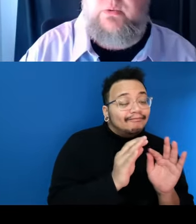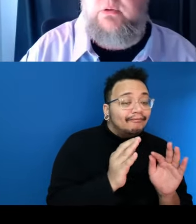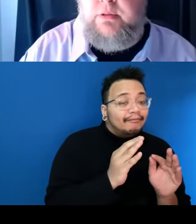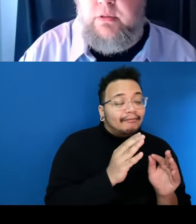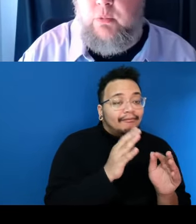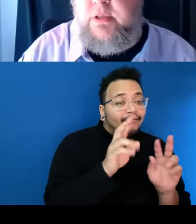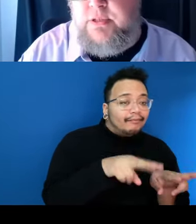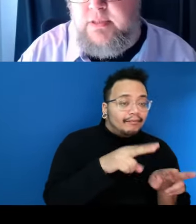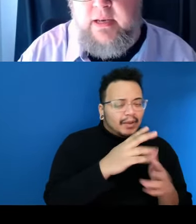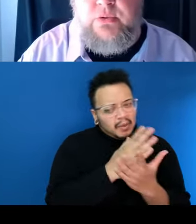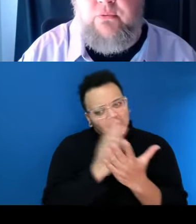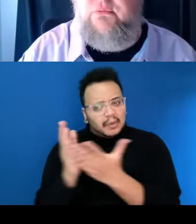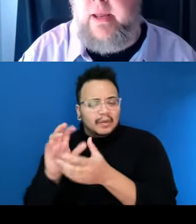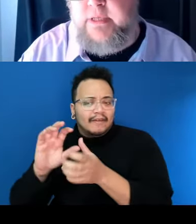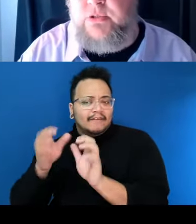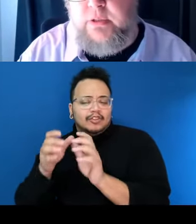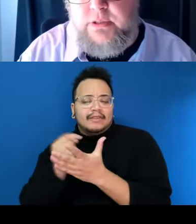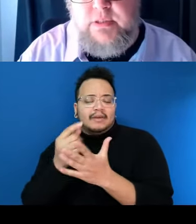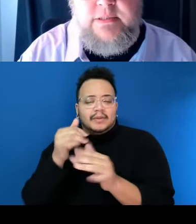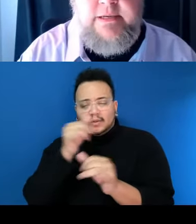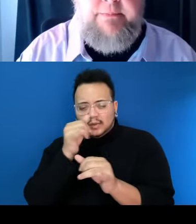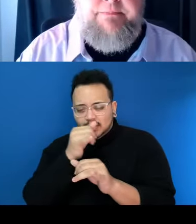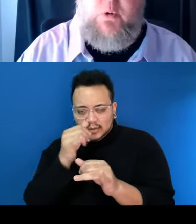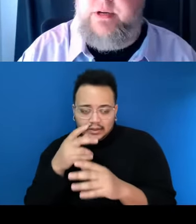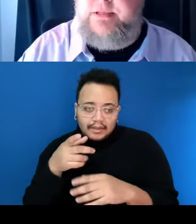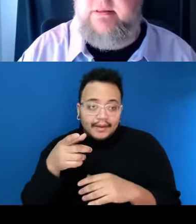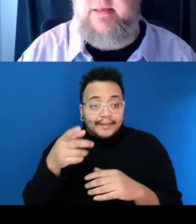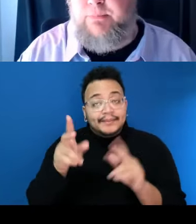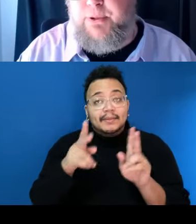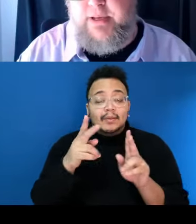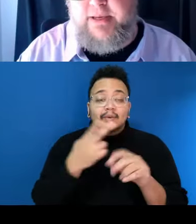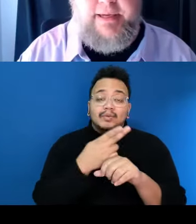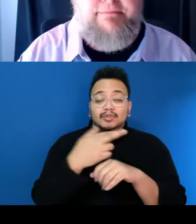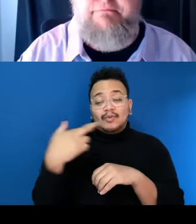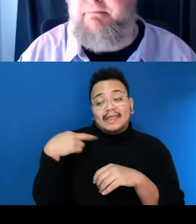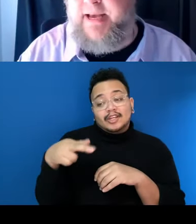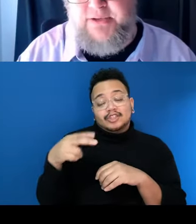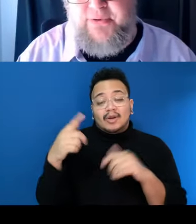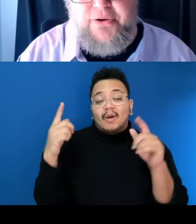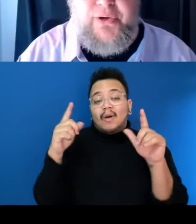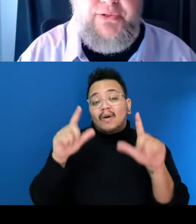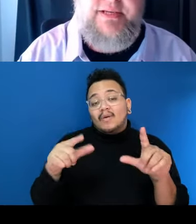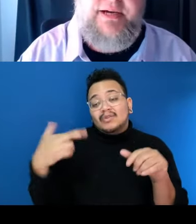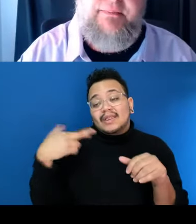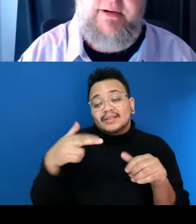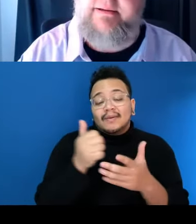is within religious settings or framed as religious or is a therapeutic in massive air quotes,